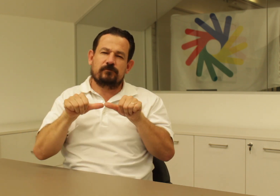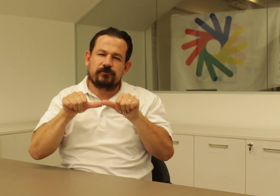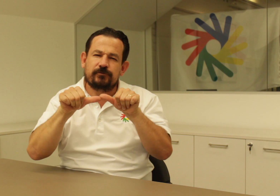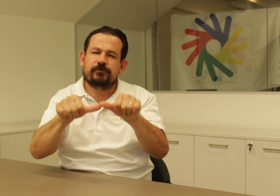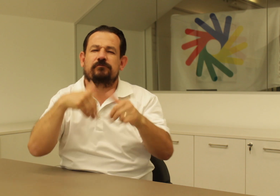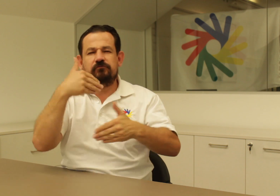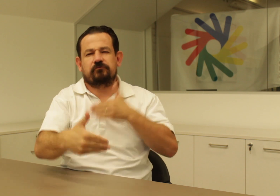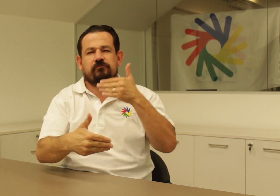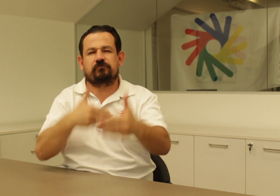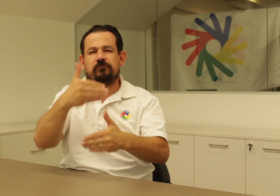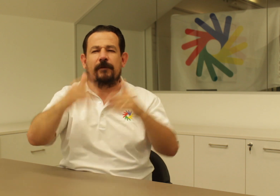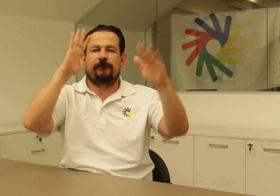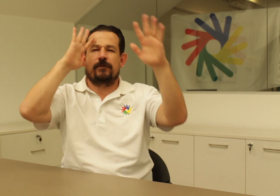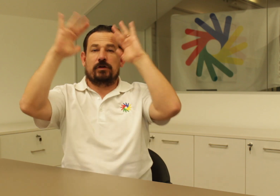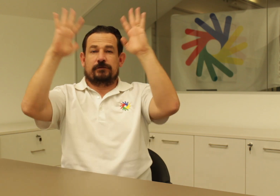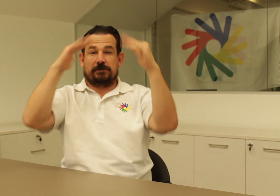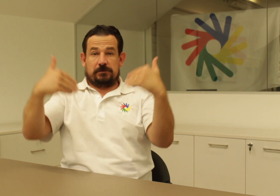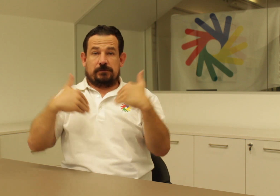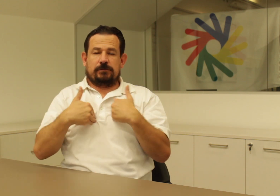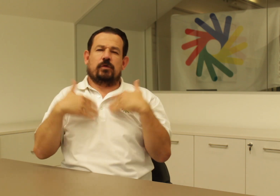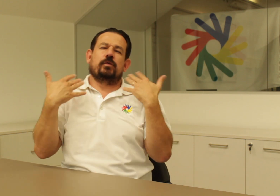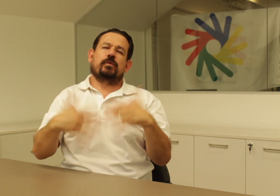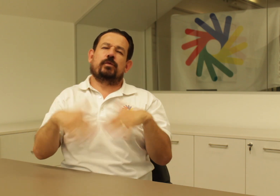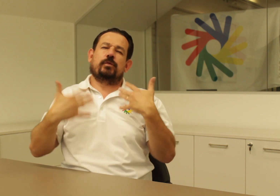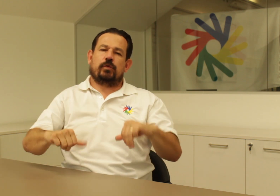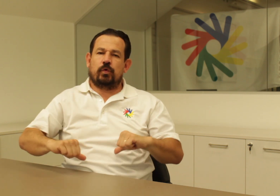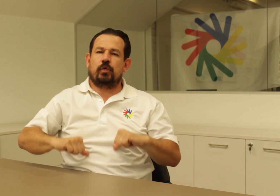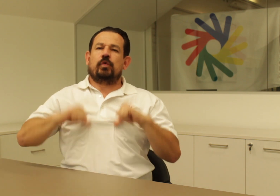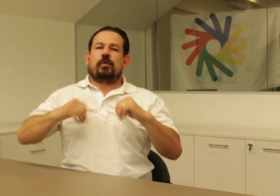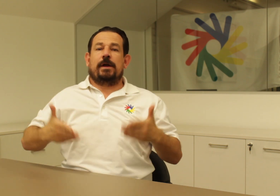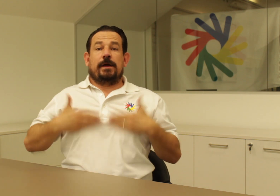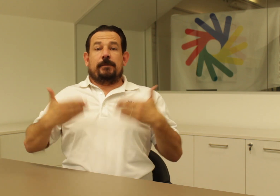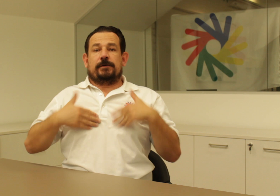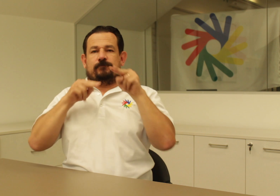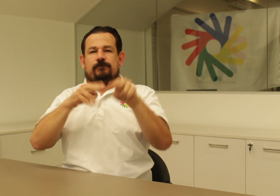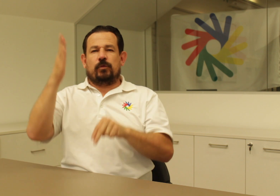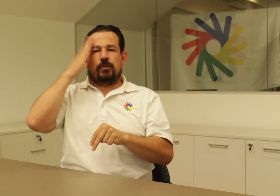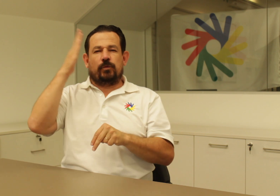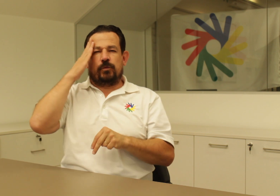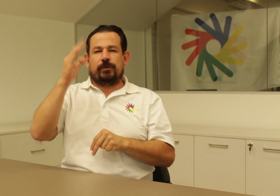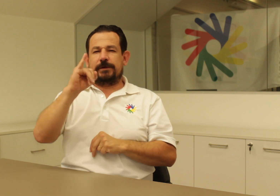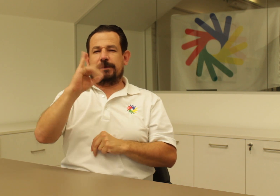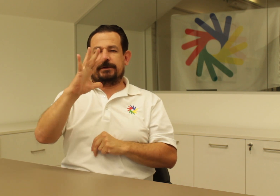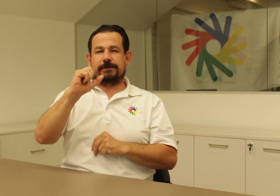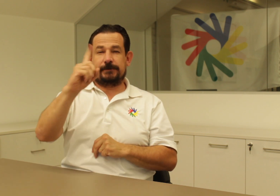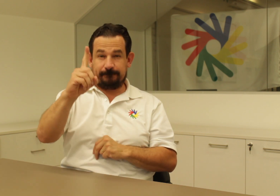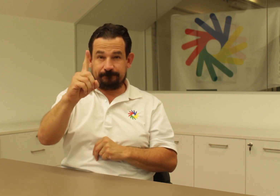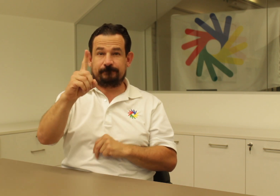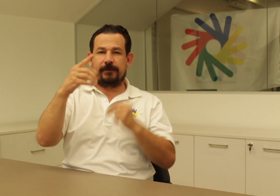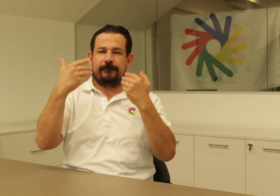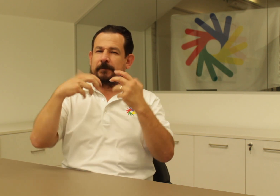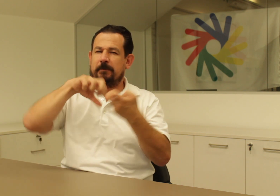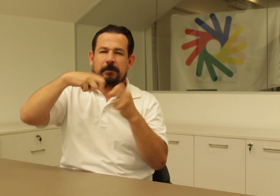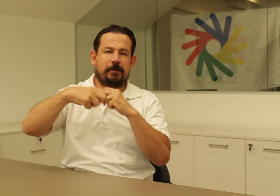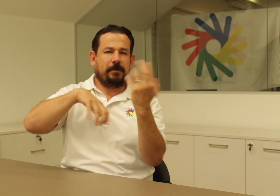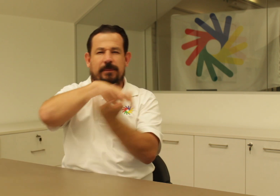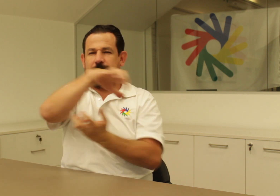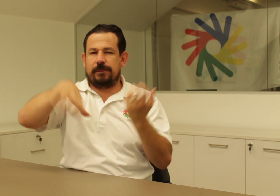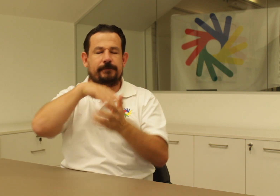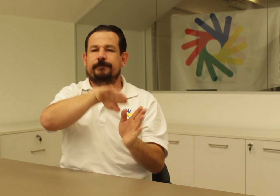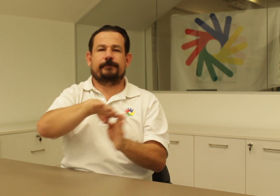and philosophy. I am proud and happy to know ICSD faced issues